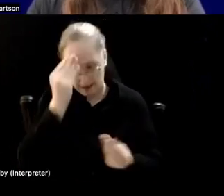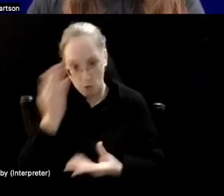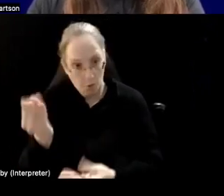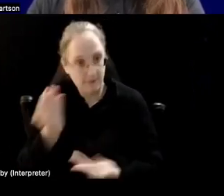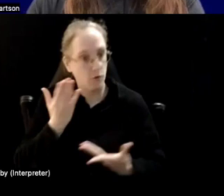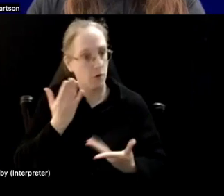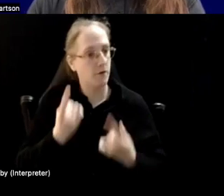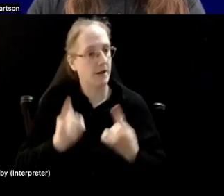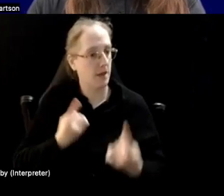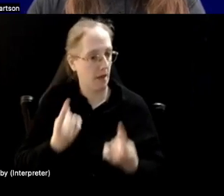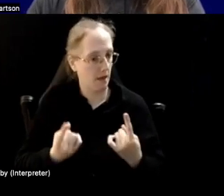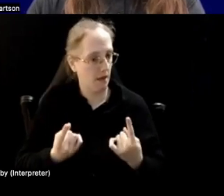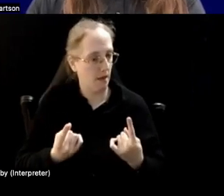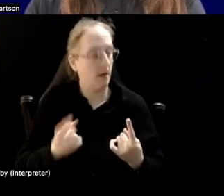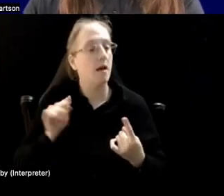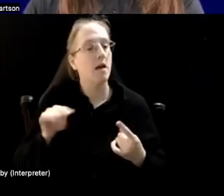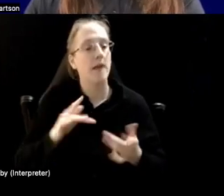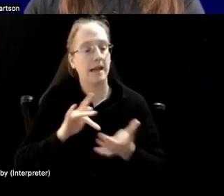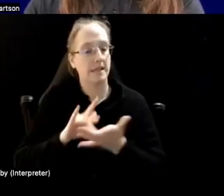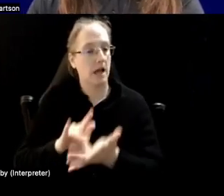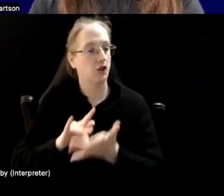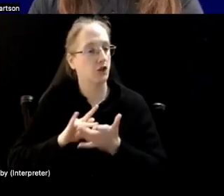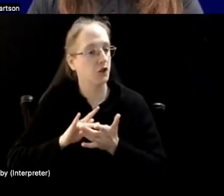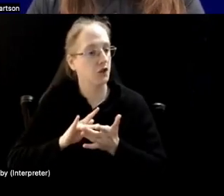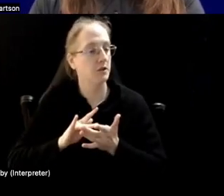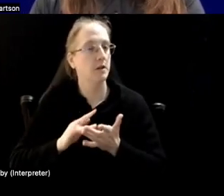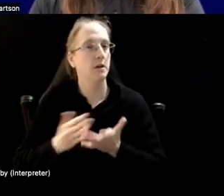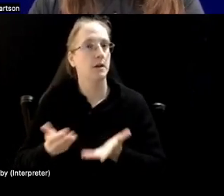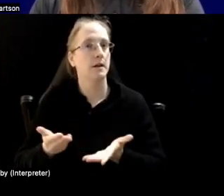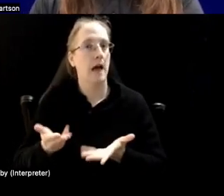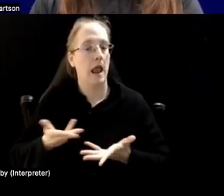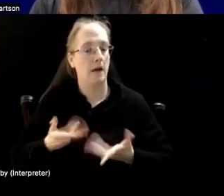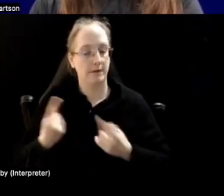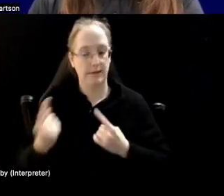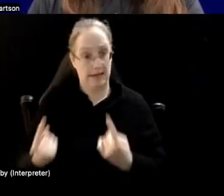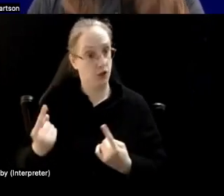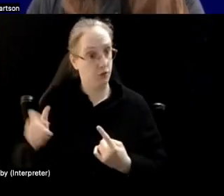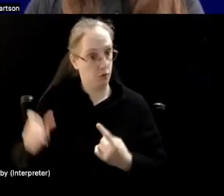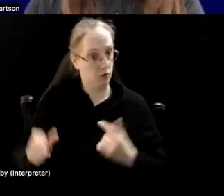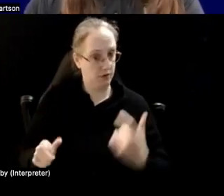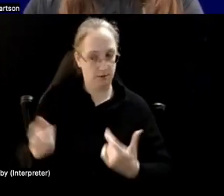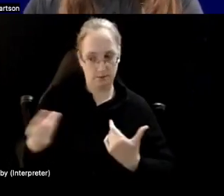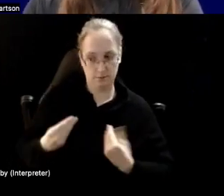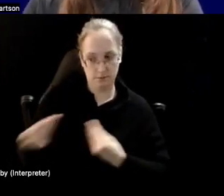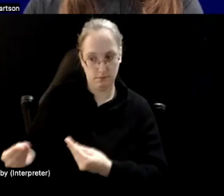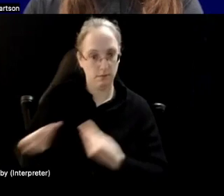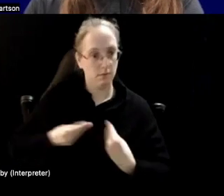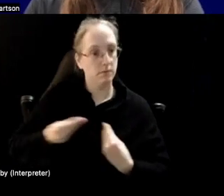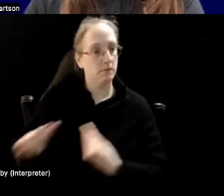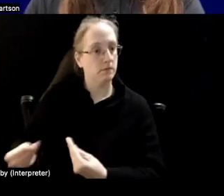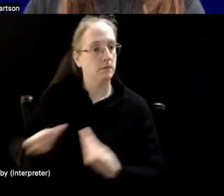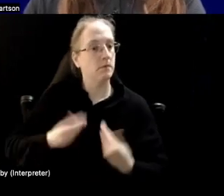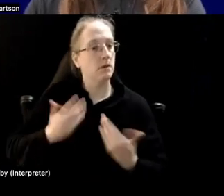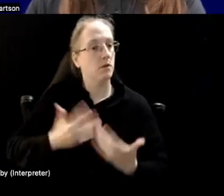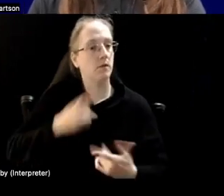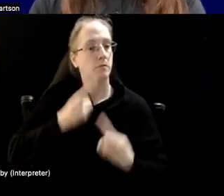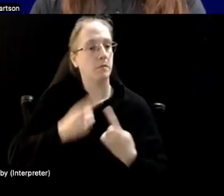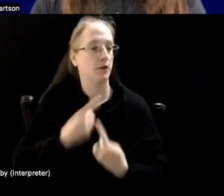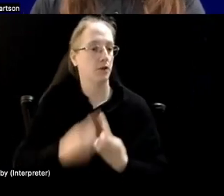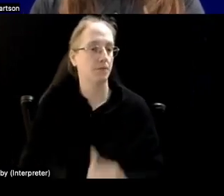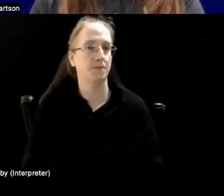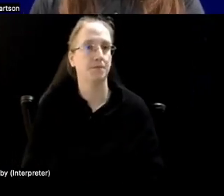touch gives each person in the interaction a lot of information. The proximity will